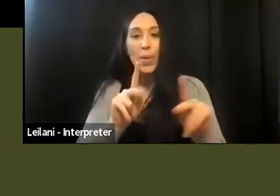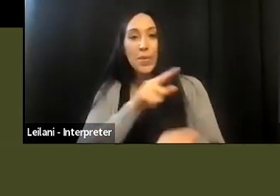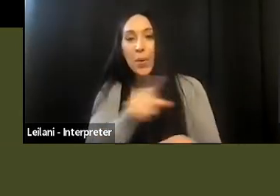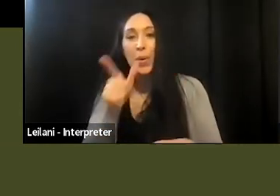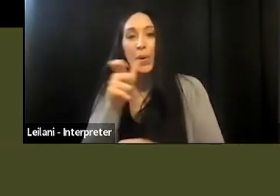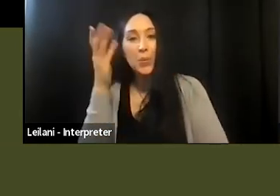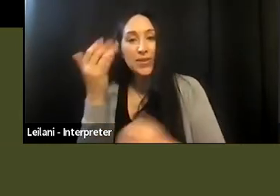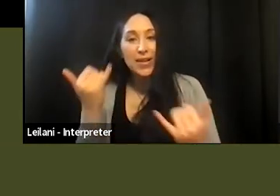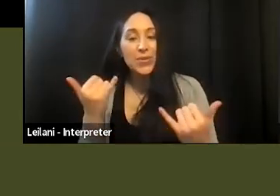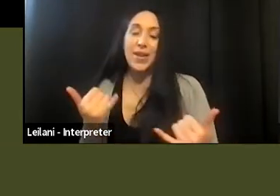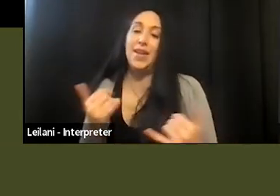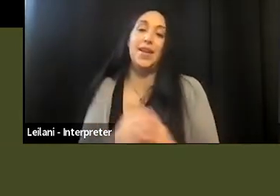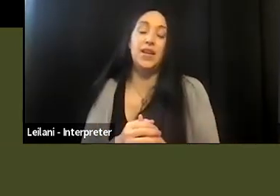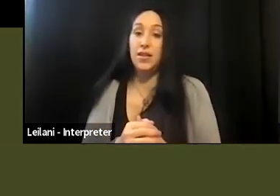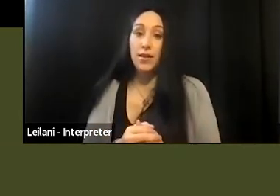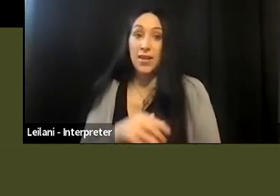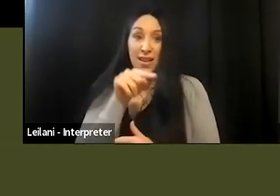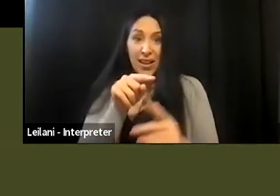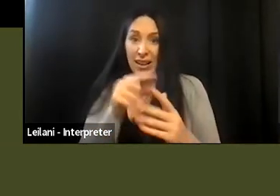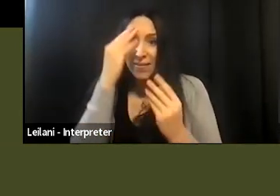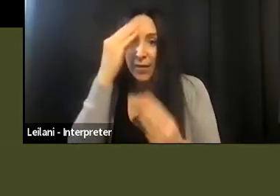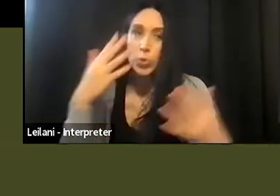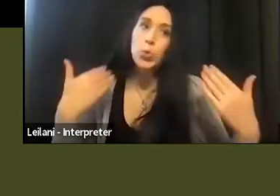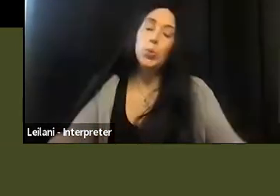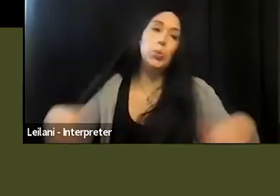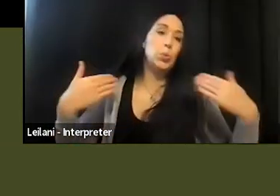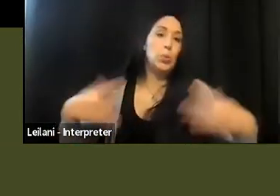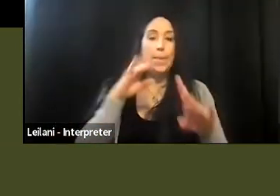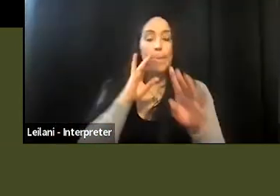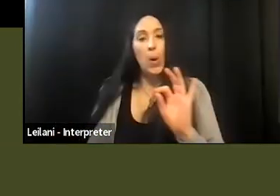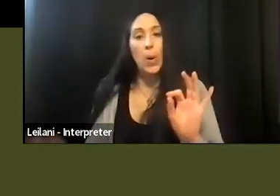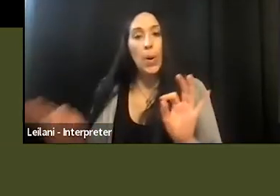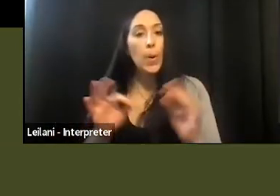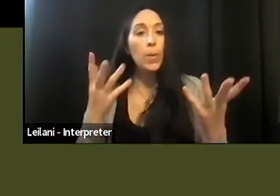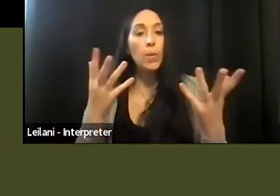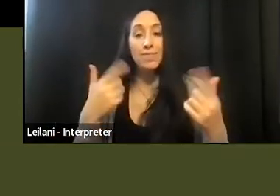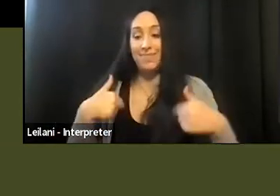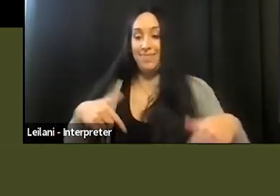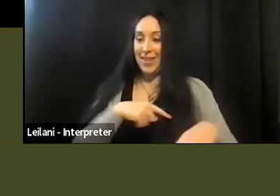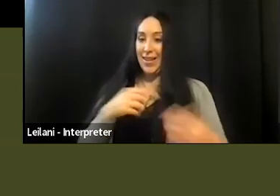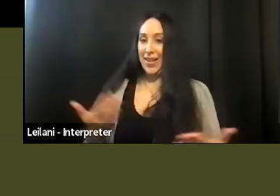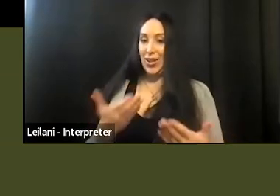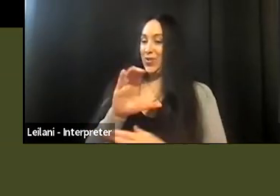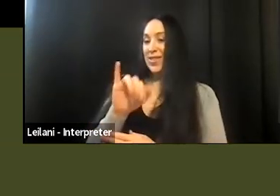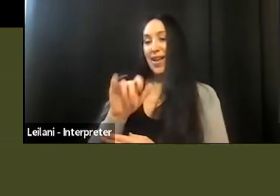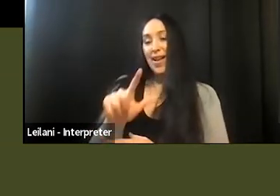This is such important information and we at CIL are so proud to be a part of the Enable Project.